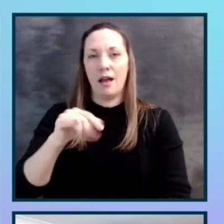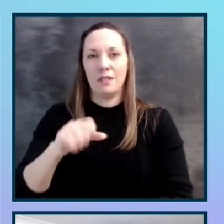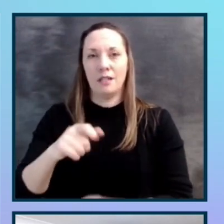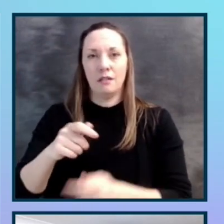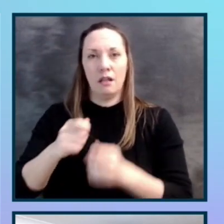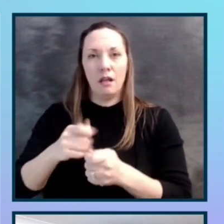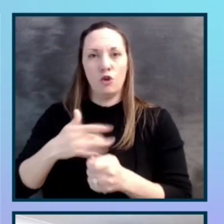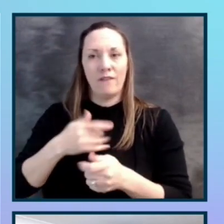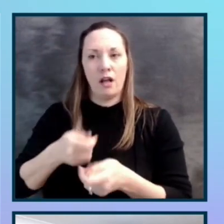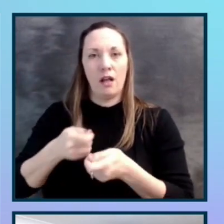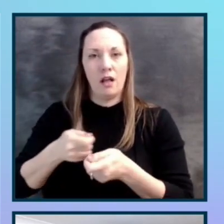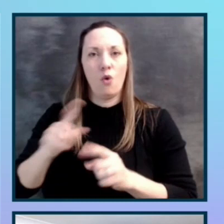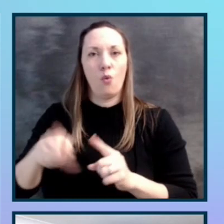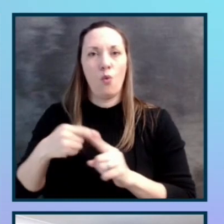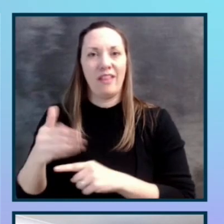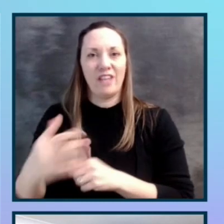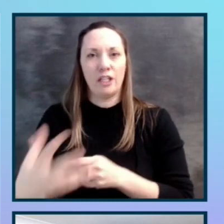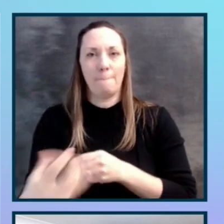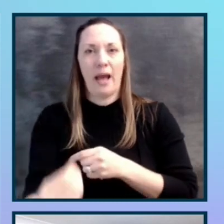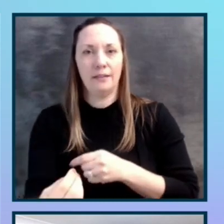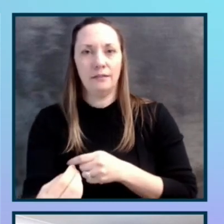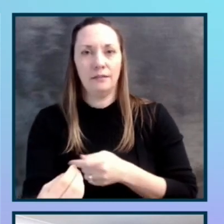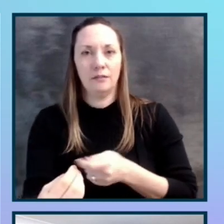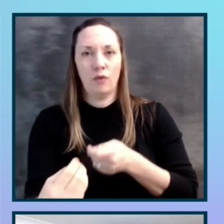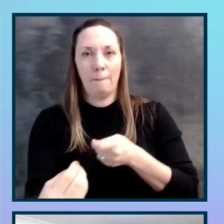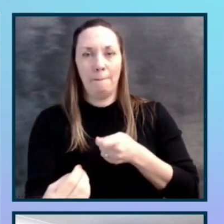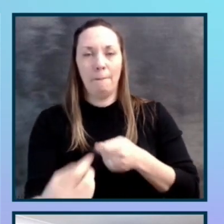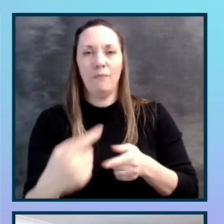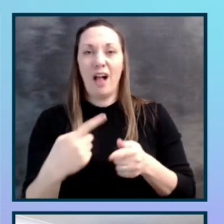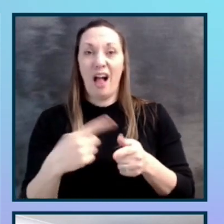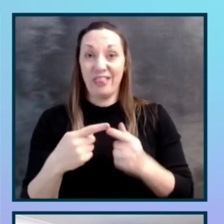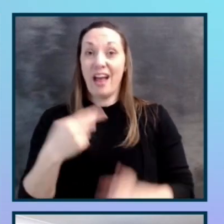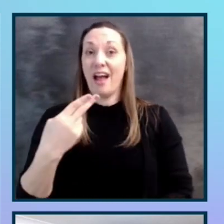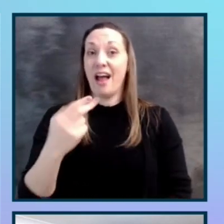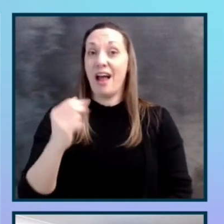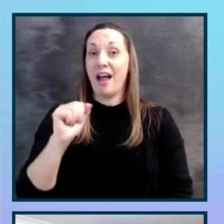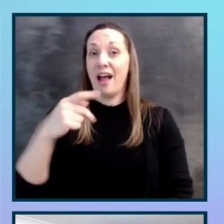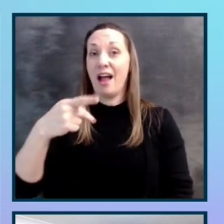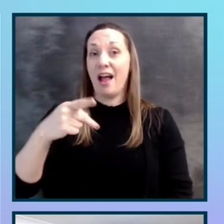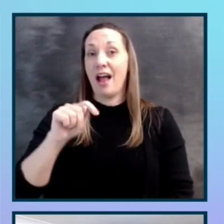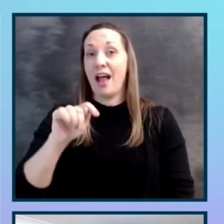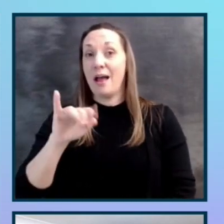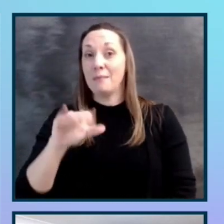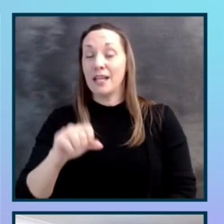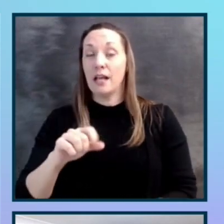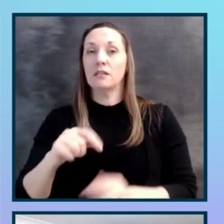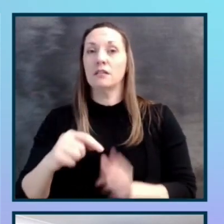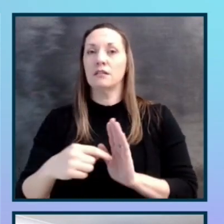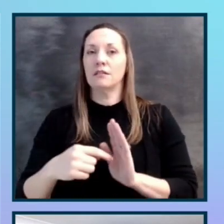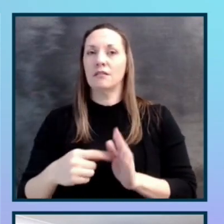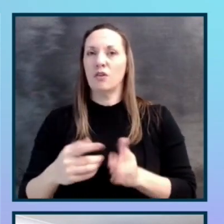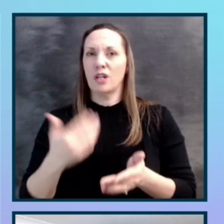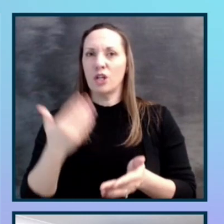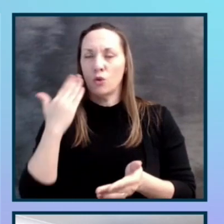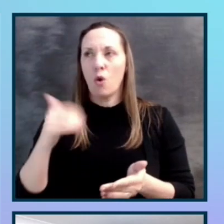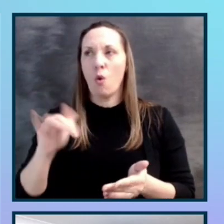So, they grab onto your line. And then there are haptics indicating when you are moving in the incorrect direction.